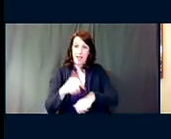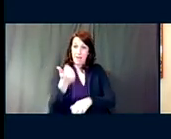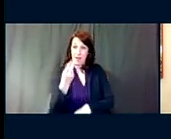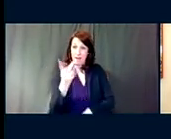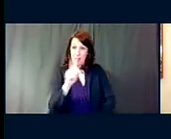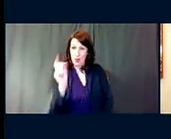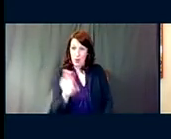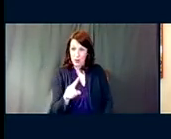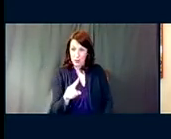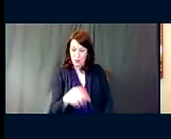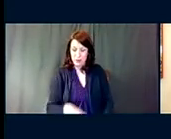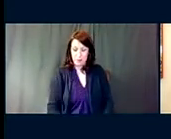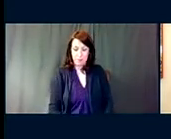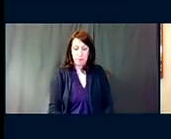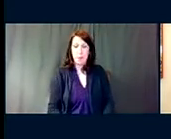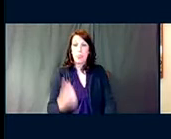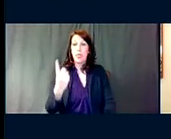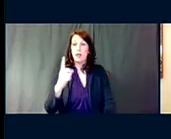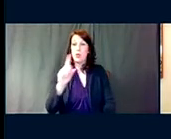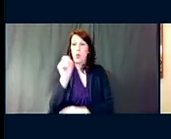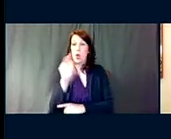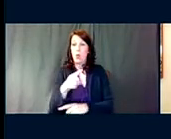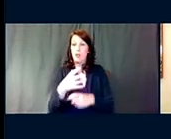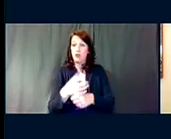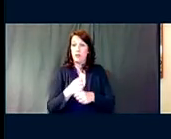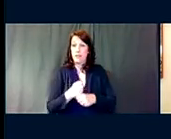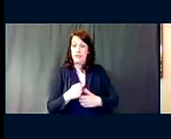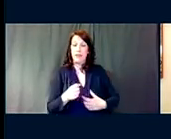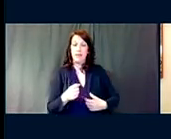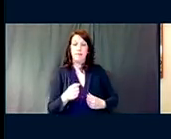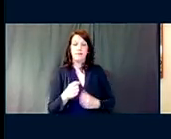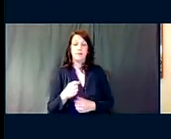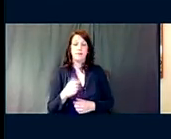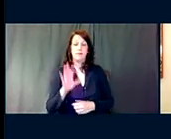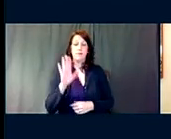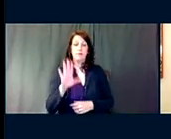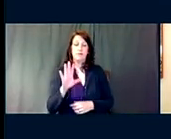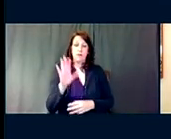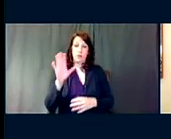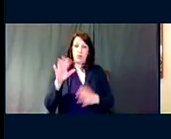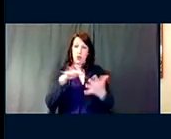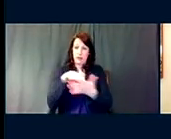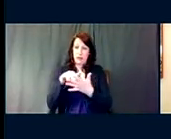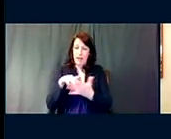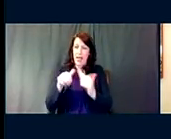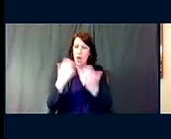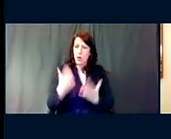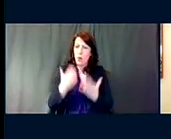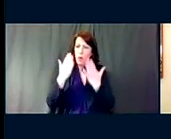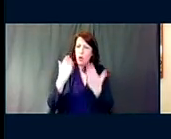WE HAVE TIME FOR QUESTIONS NOW. ONE QUESTION WE RECEIVED WAS BASED ON YOUR STUDY HOW YOU